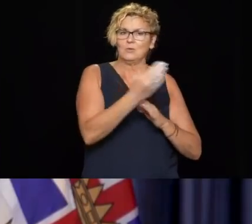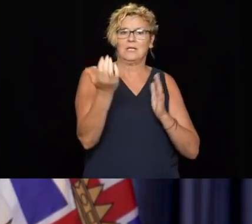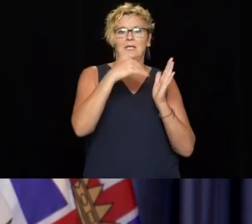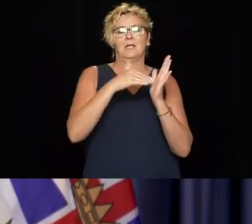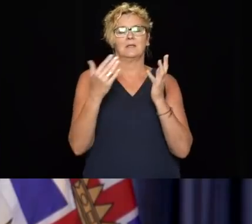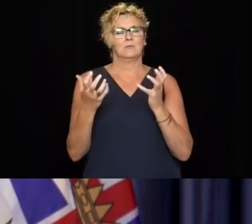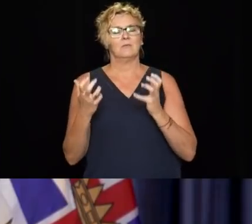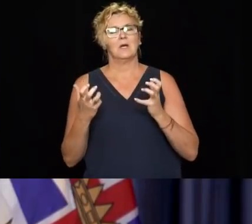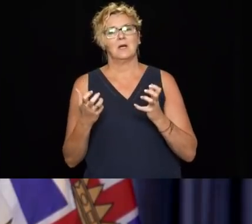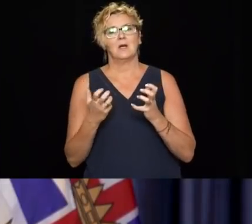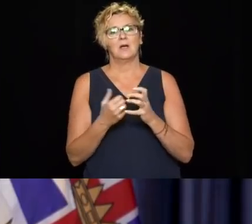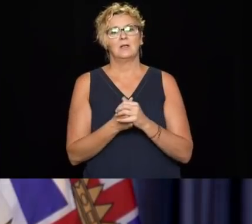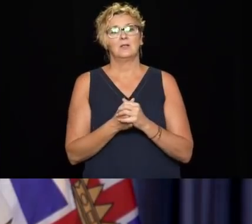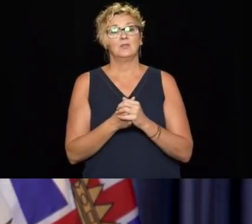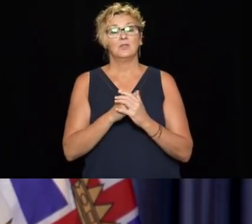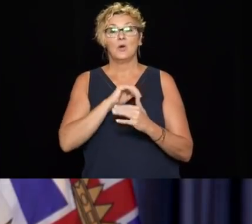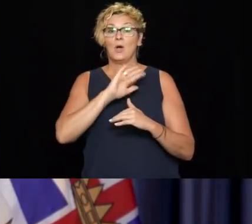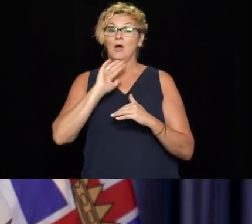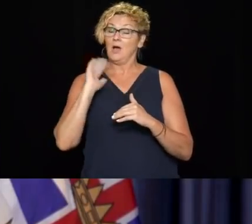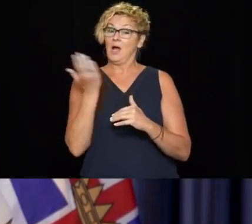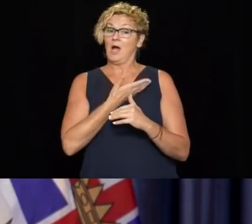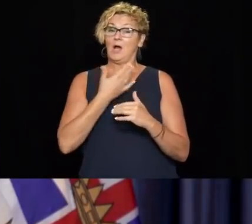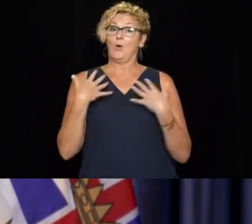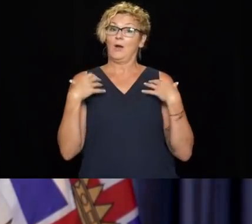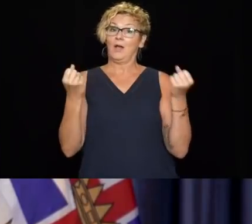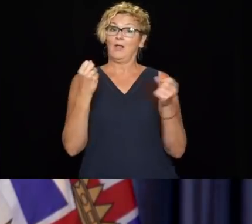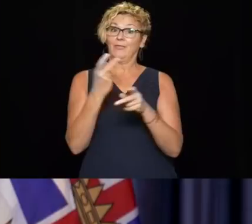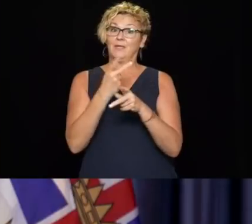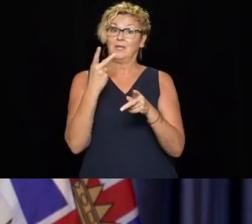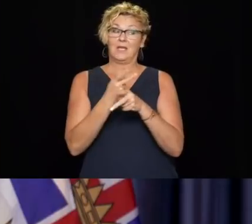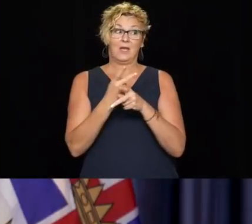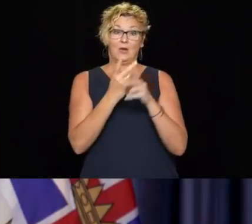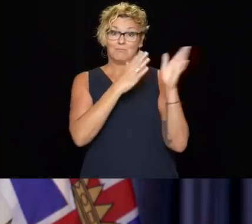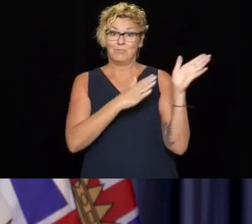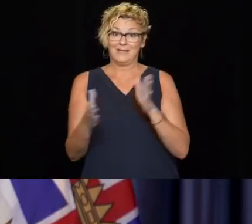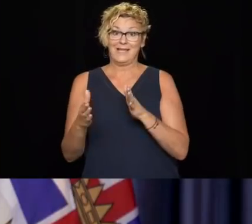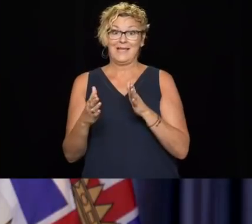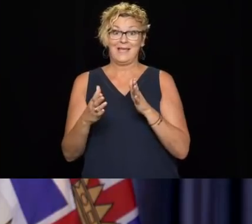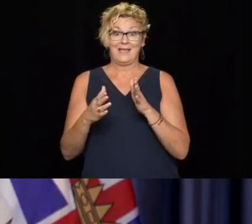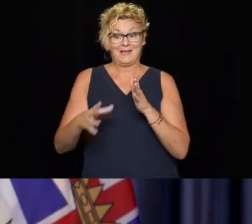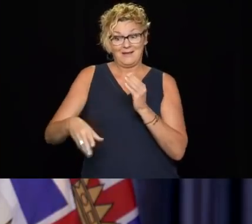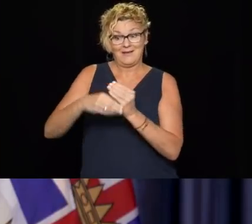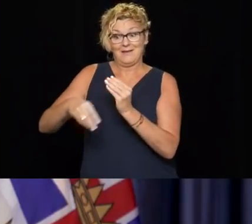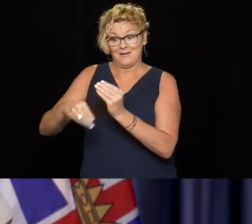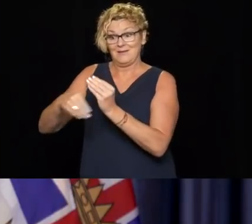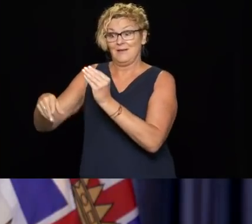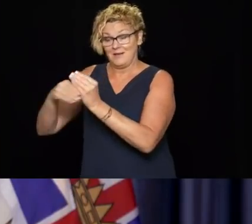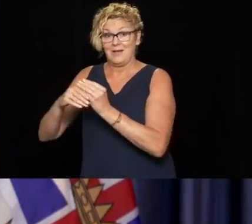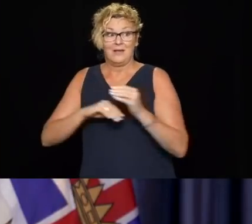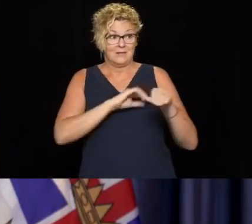Dr. Henry and Mr. discs DIxix yesterday spoke about new health orders to get that caseload to manageable